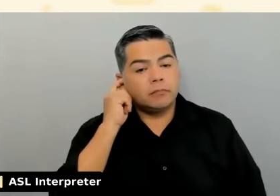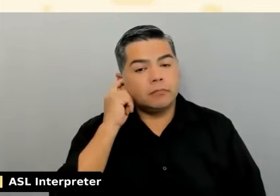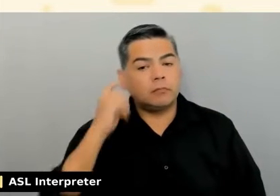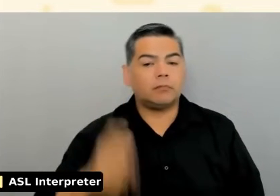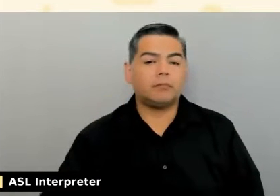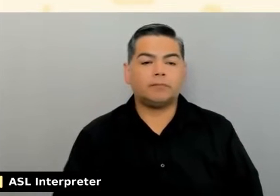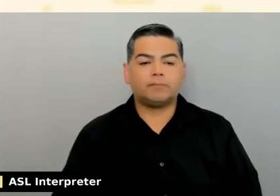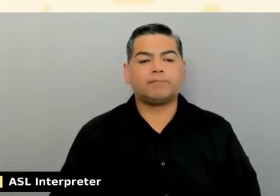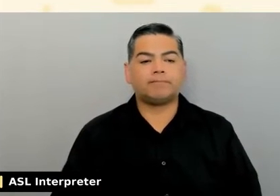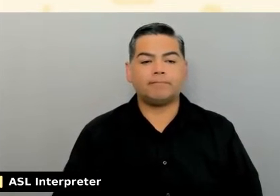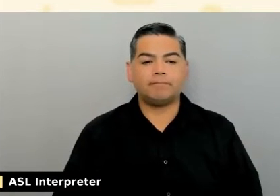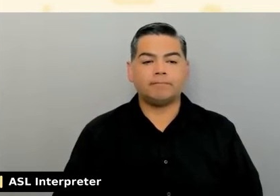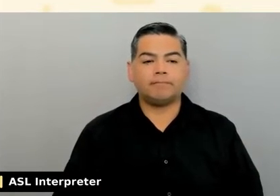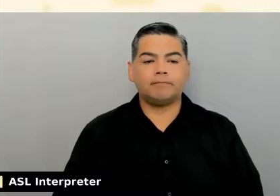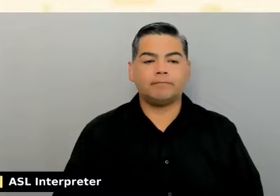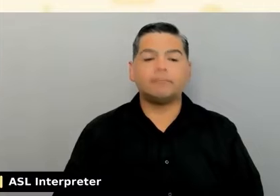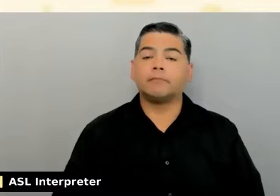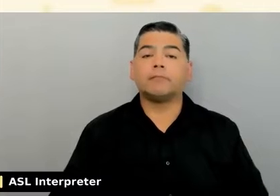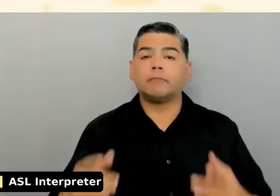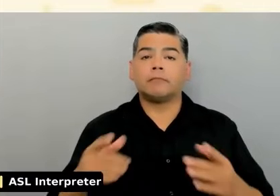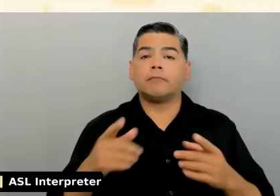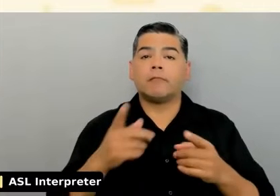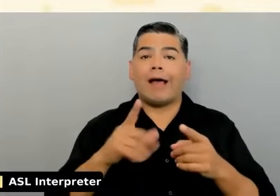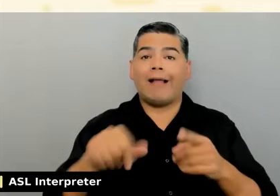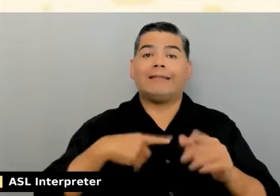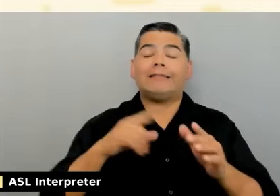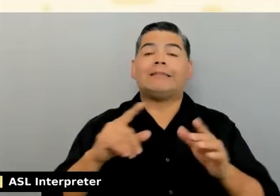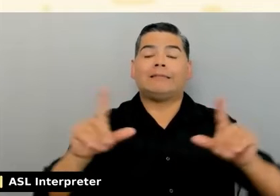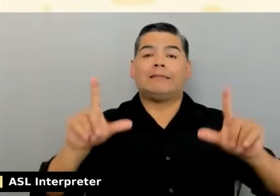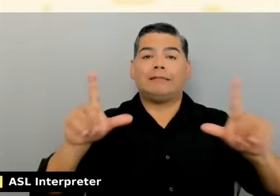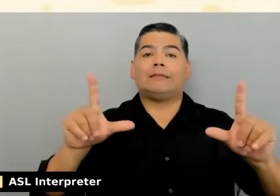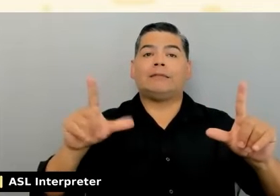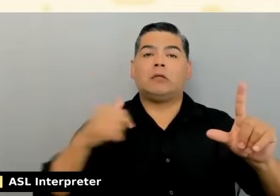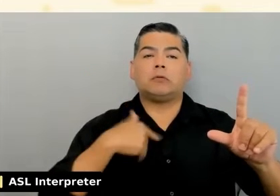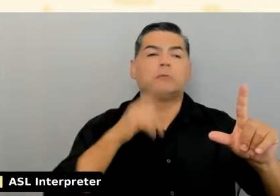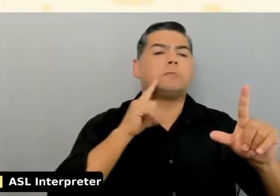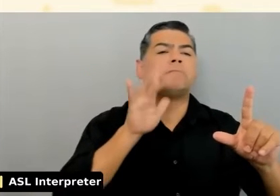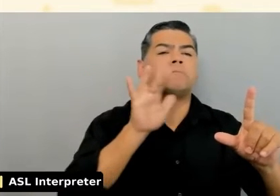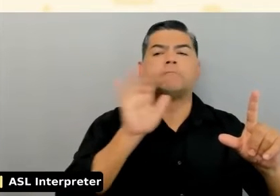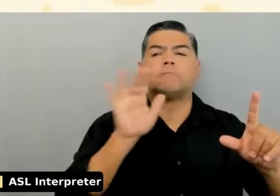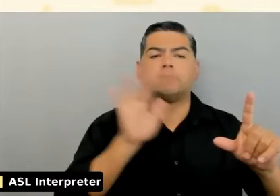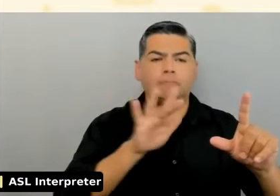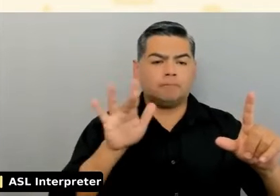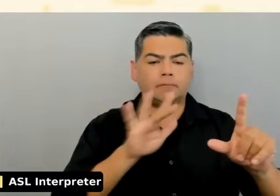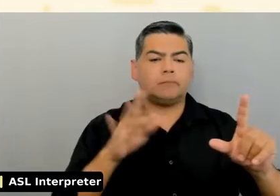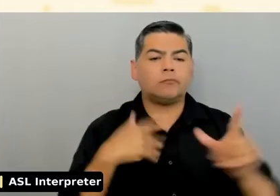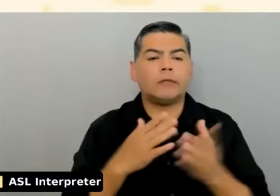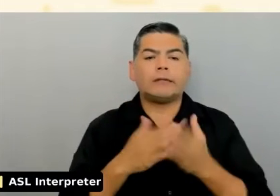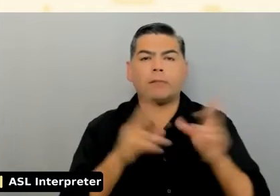So when we are navigating on the pages, several issues that are seen by default.